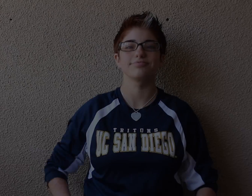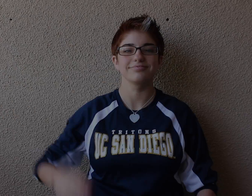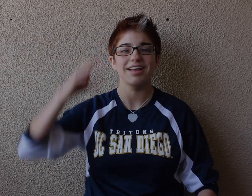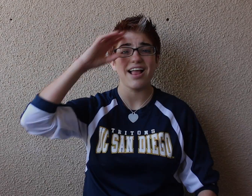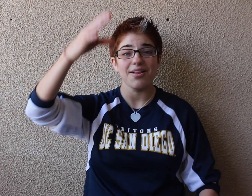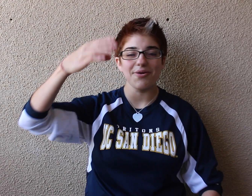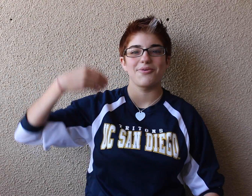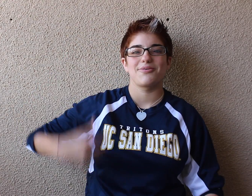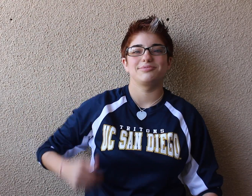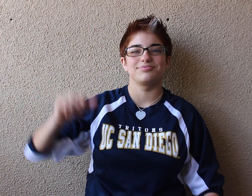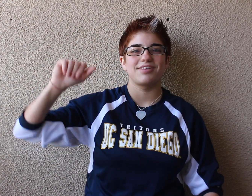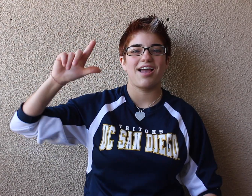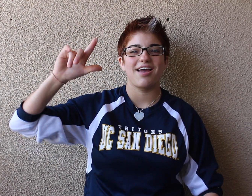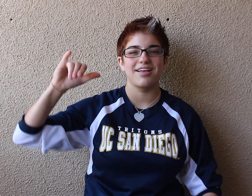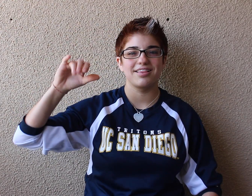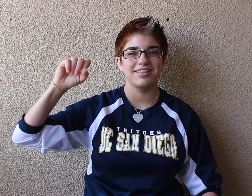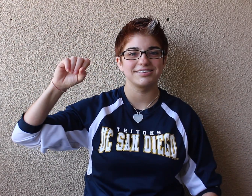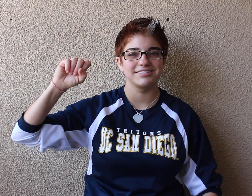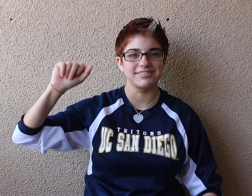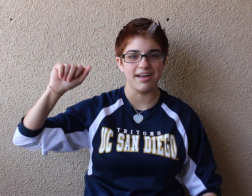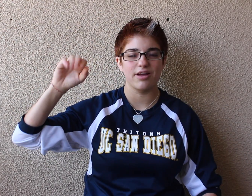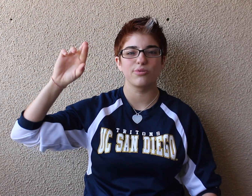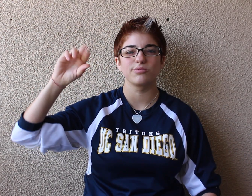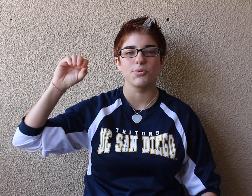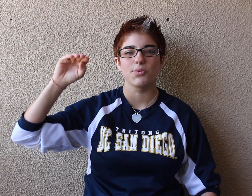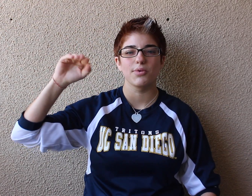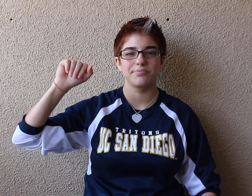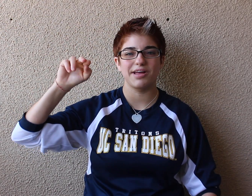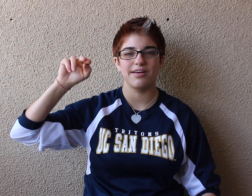Hello! I am Alyssa Romano